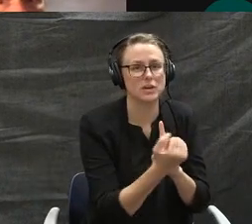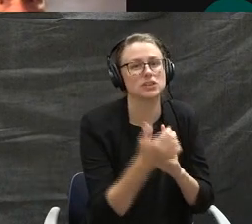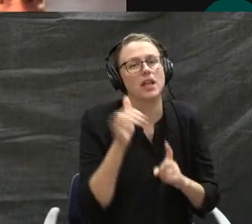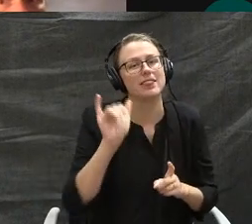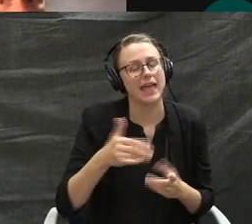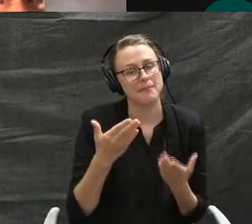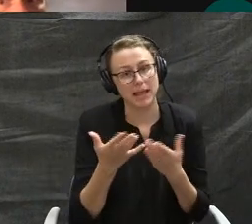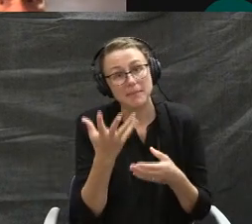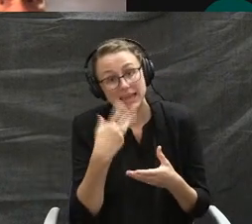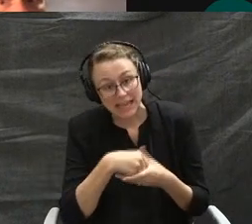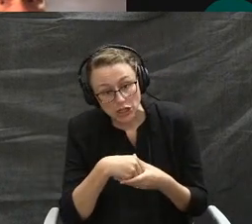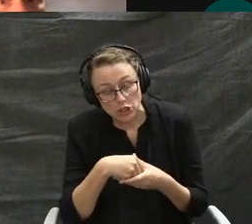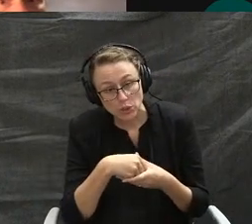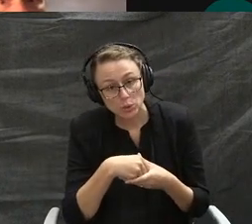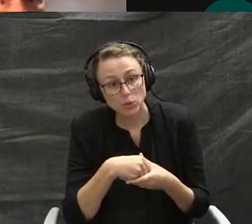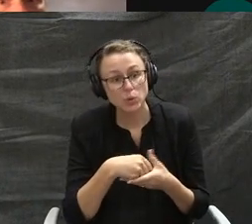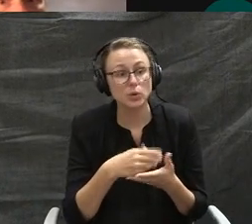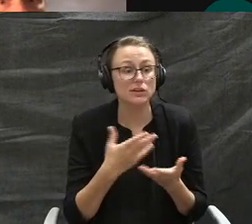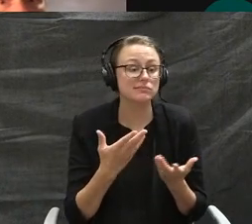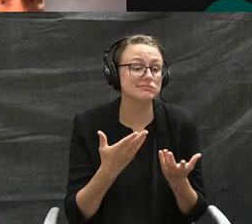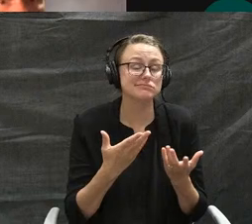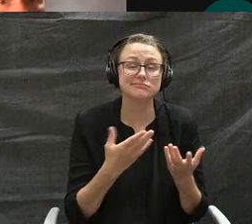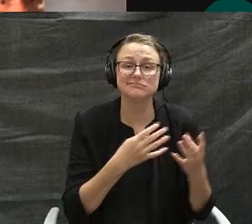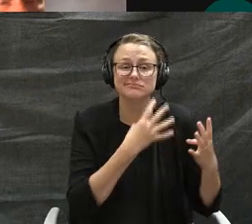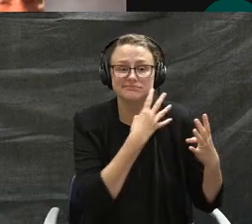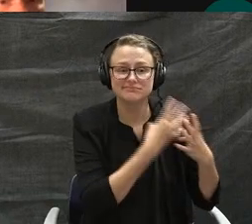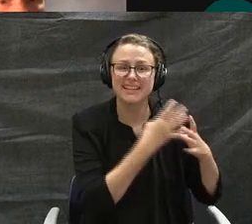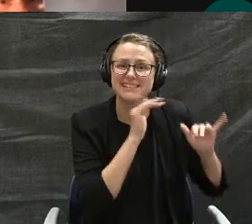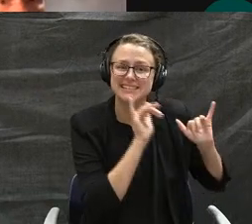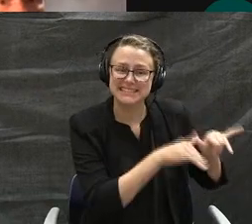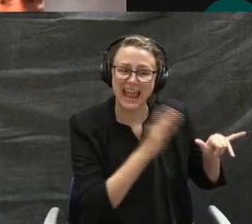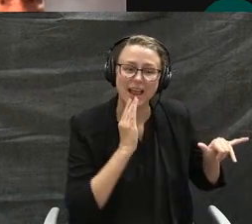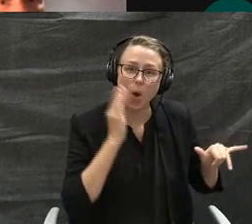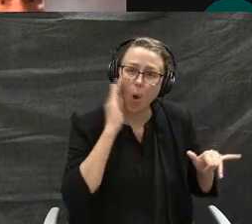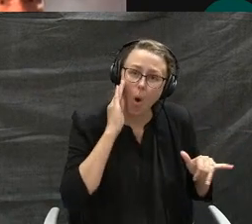include but not be limited to quarantining. So there are different components that.